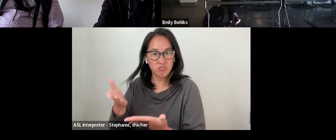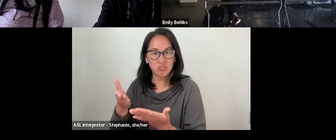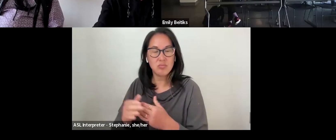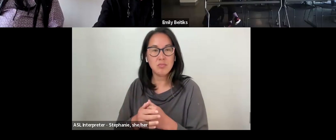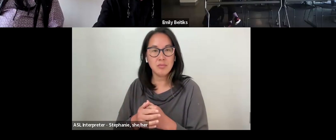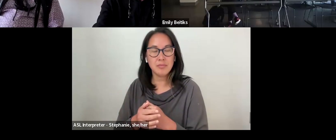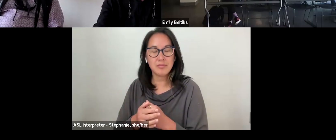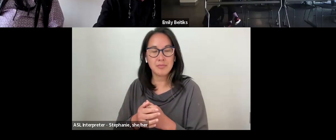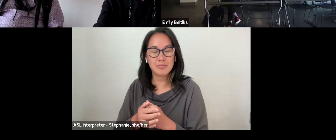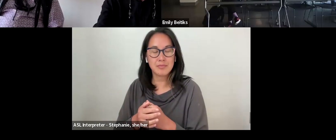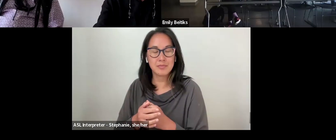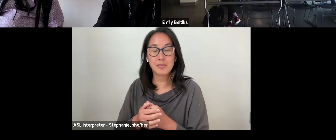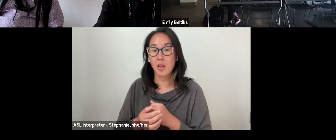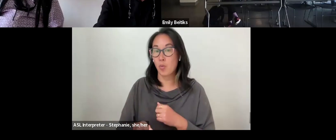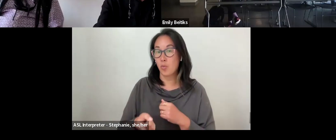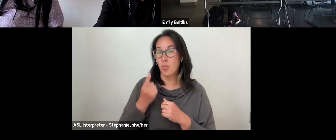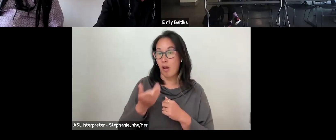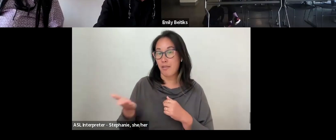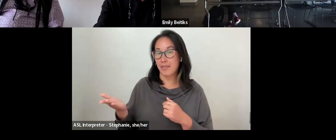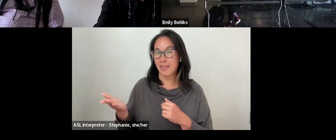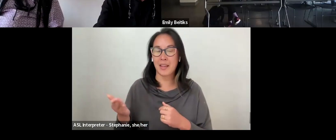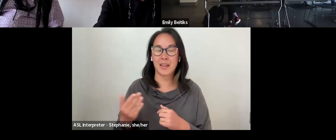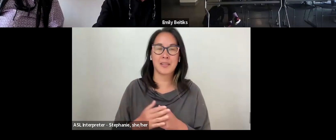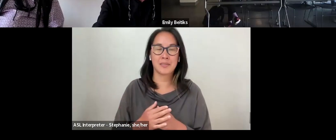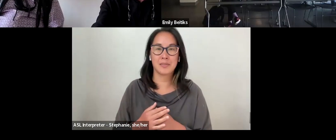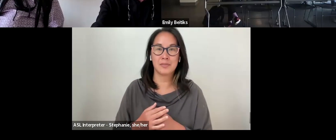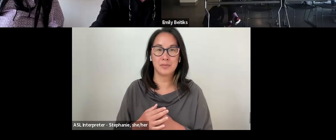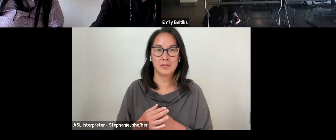One of the things that I think -- maybe I should explain,